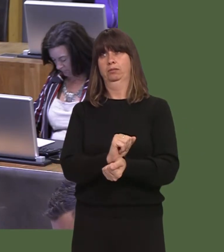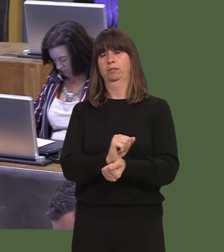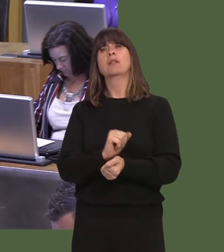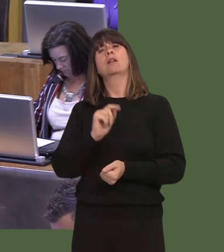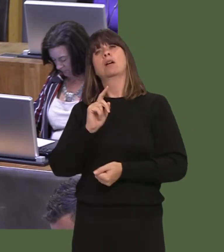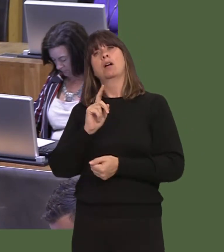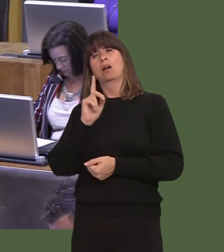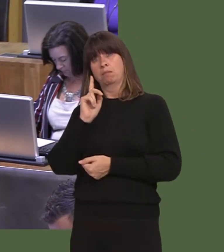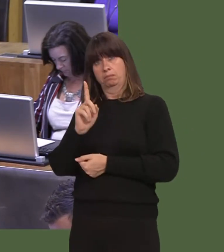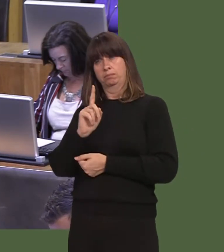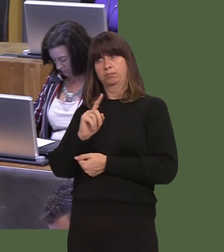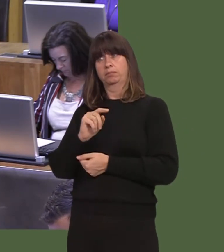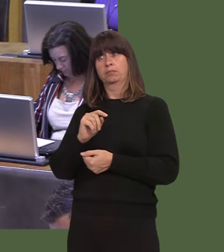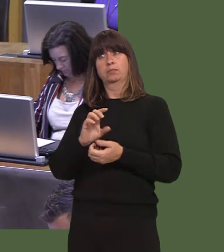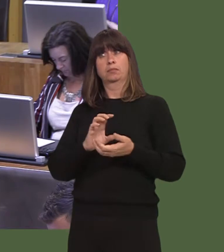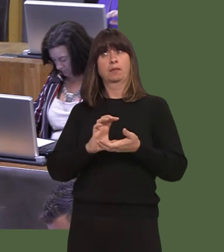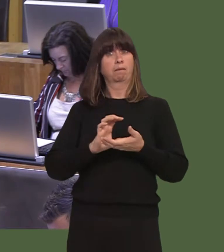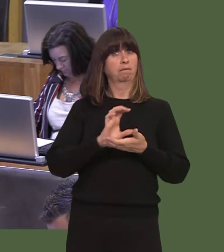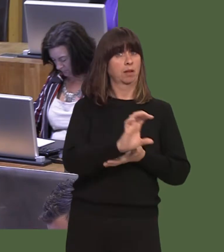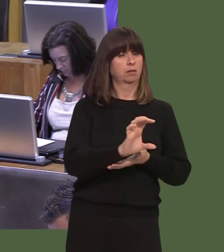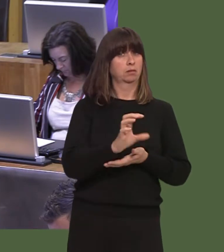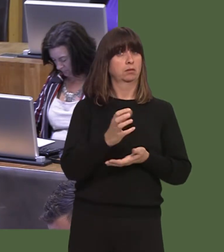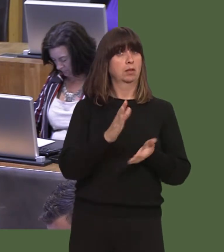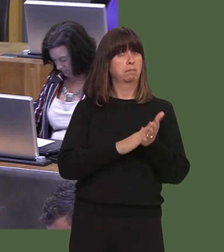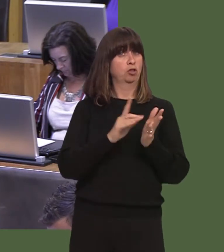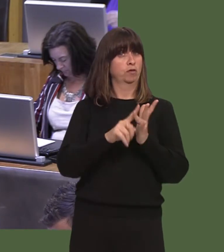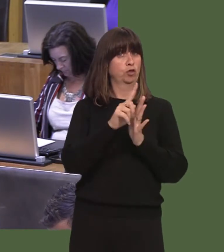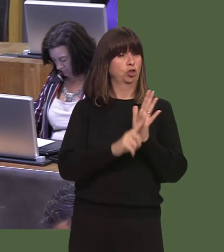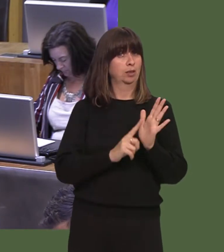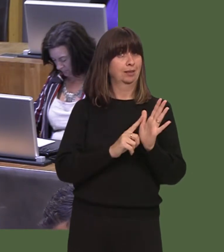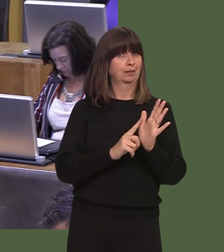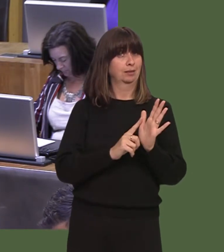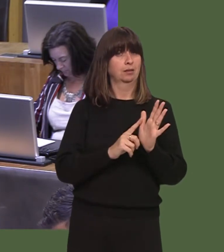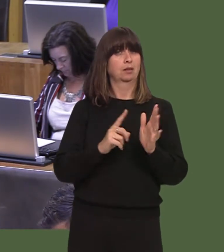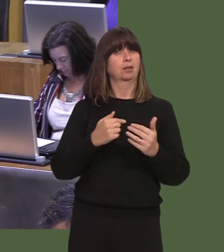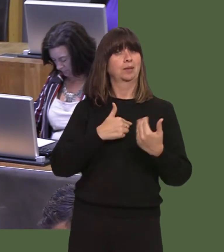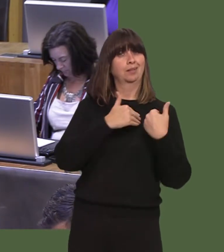Now, I don't know who funds those schemes, whether they are funded by the Ministry of Justiceóand justice, of course, is not as yet devolved.